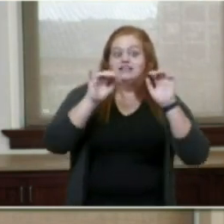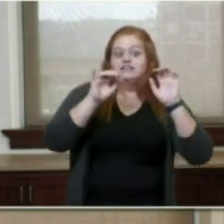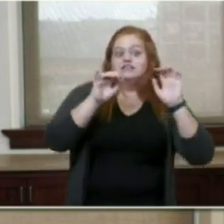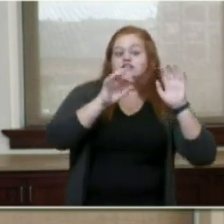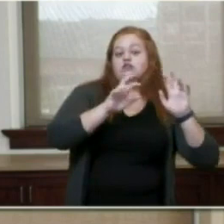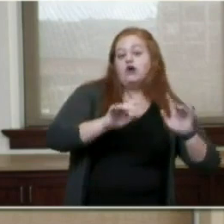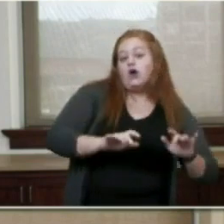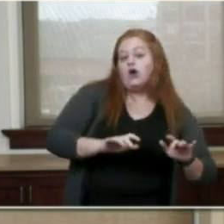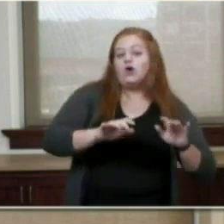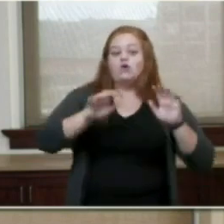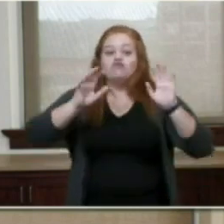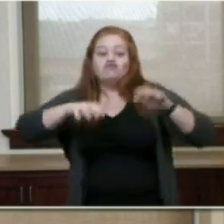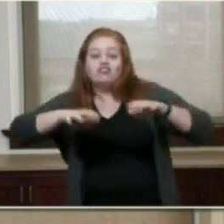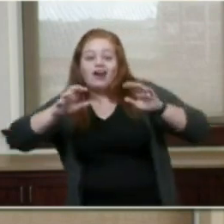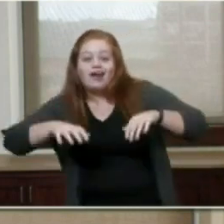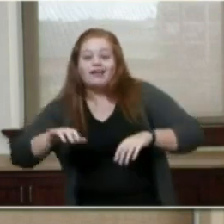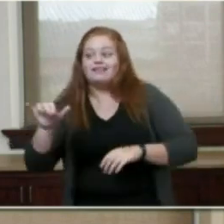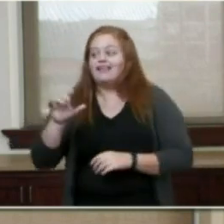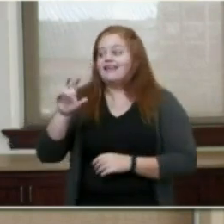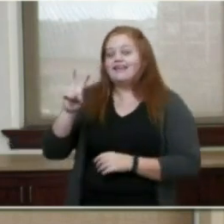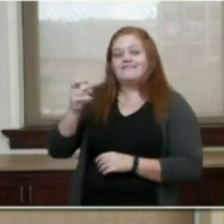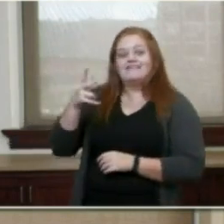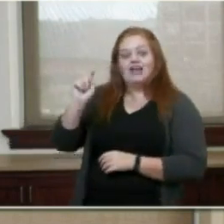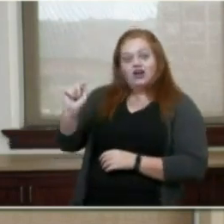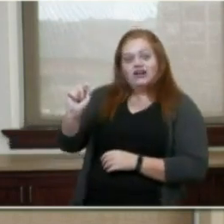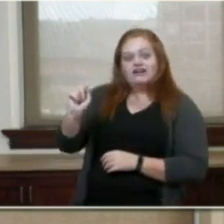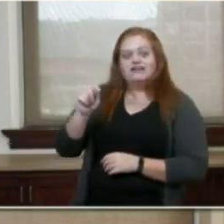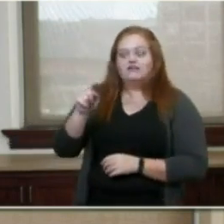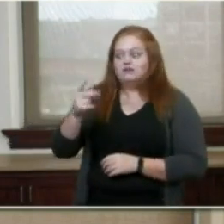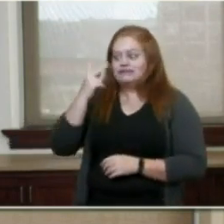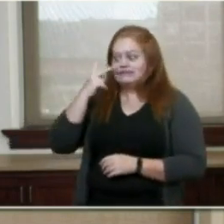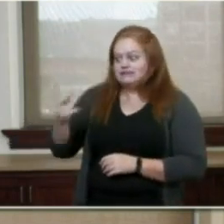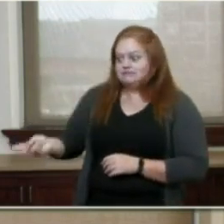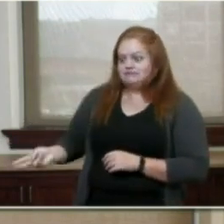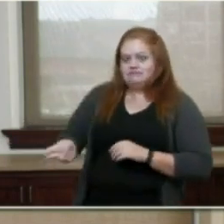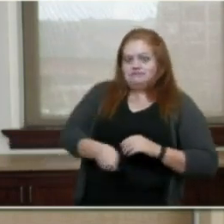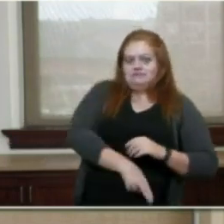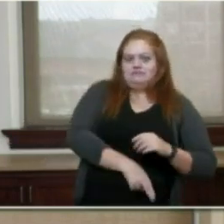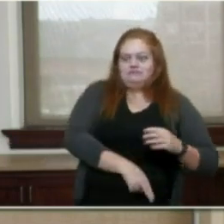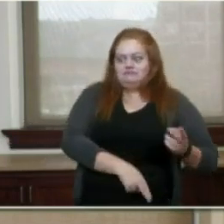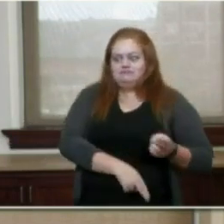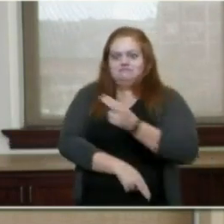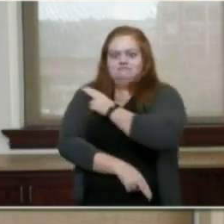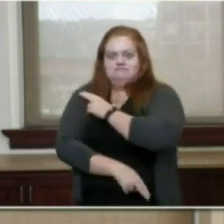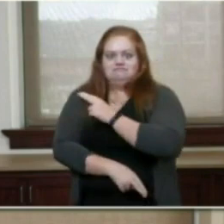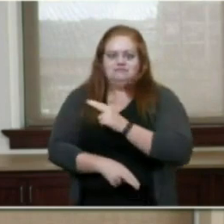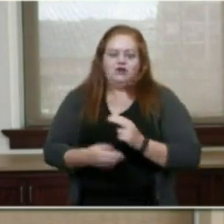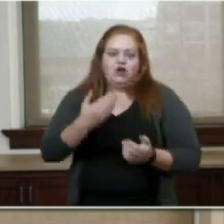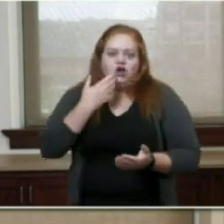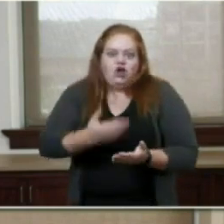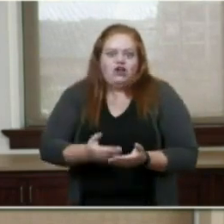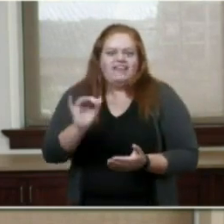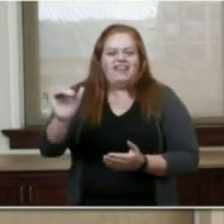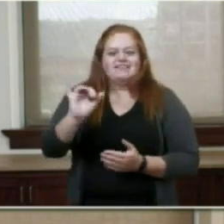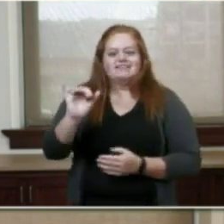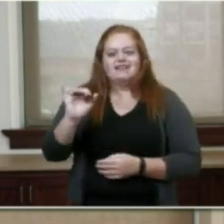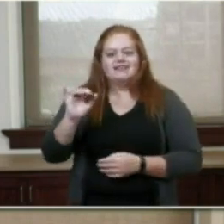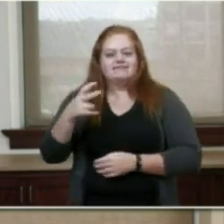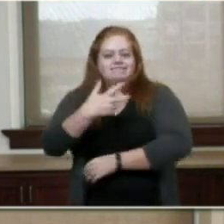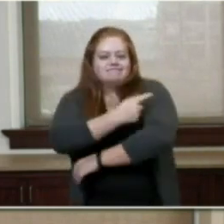whatever, um you make sure that seatbelt, the seat belt can give you that protection and that's really what the vaccine uh corresponds to. So, as